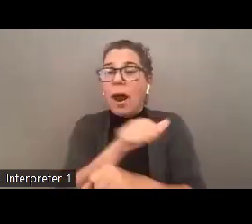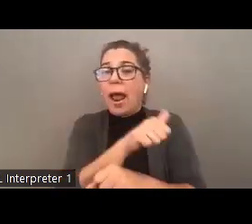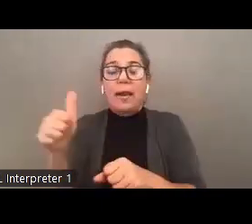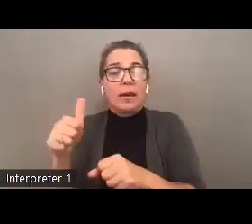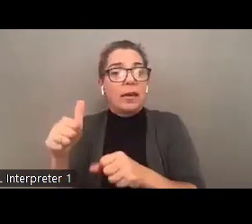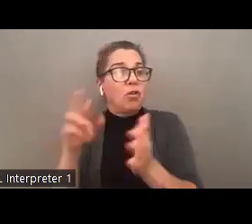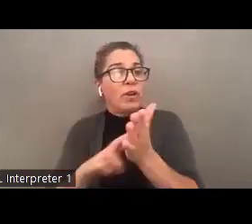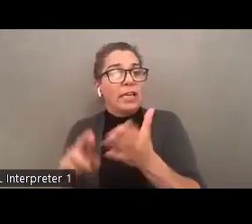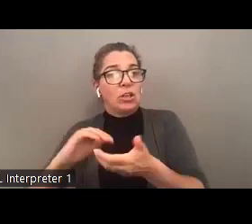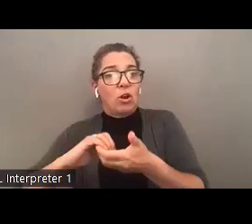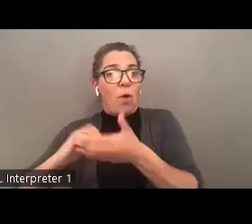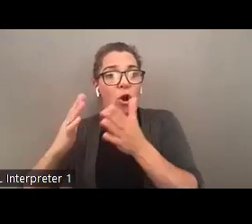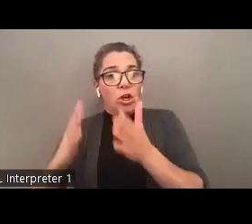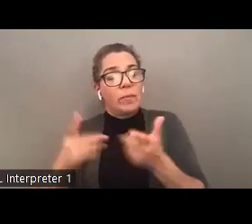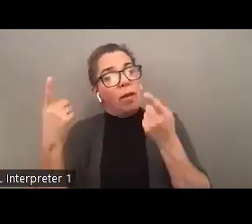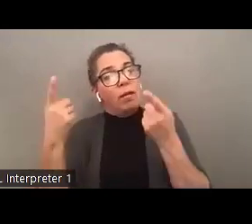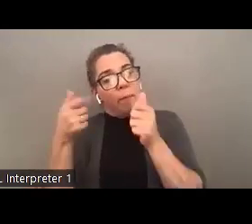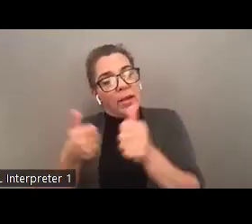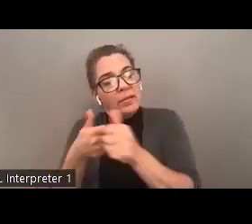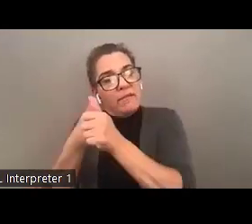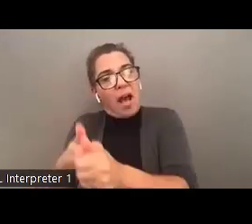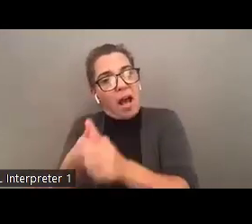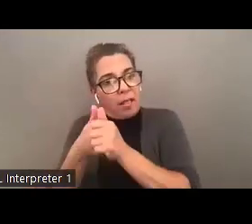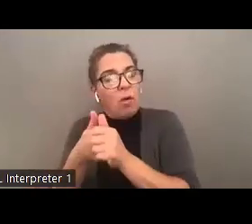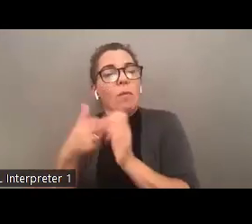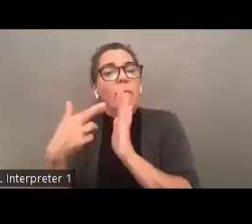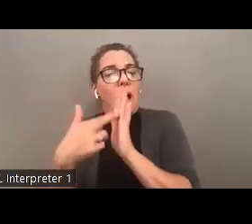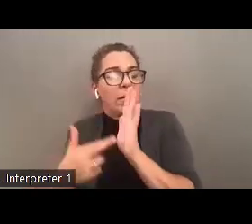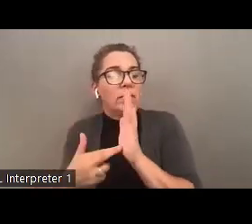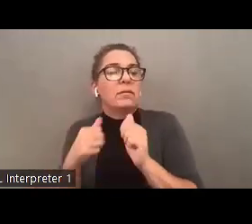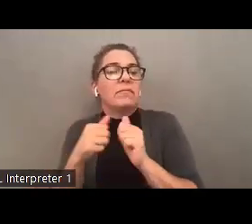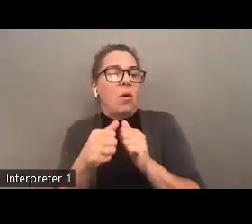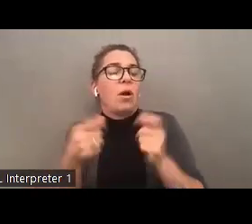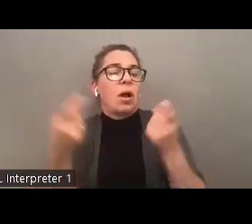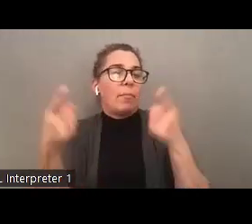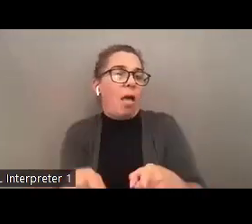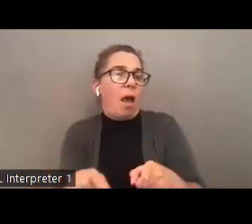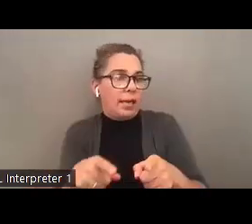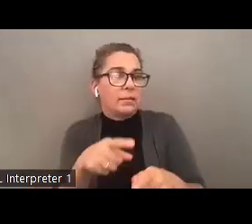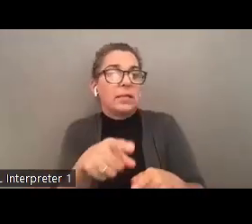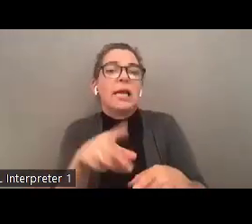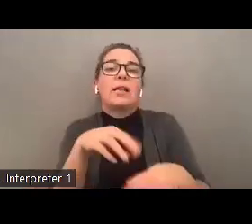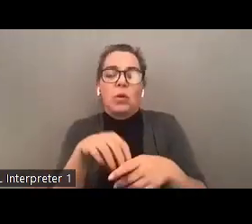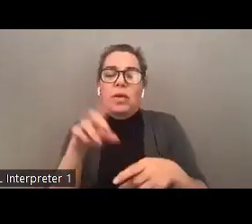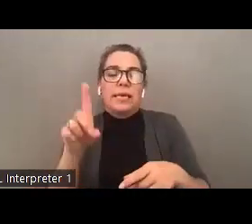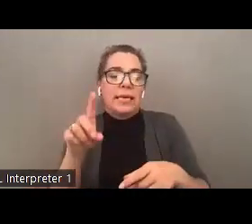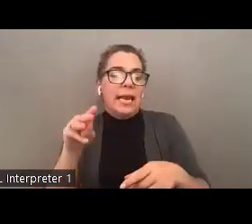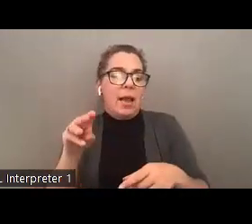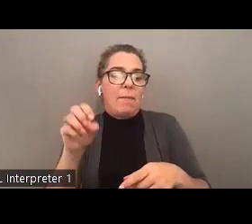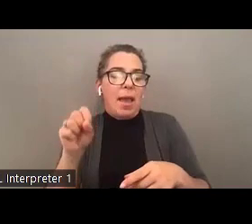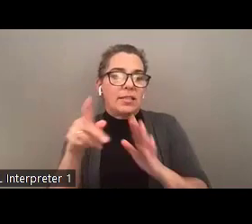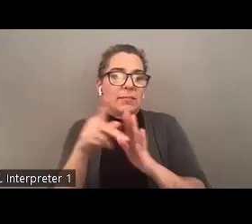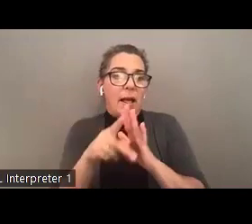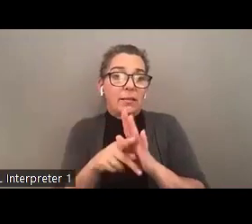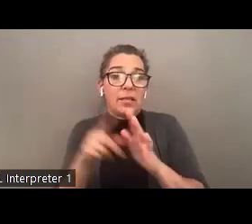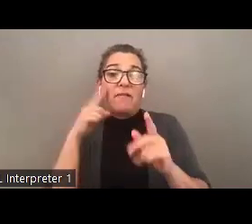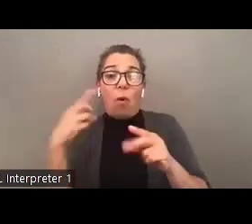allow for compliance with relevant NIH policies, including the DMS policy's expectations for maximizing appropriate sharing.